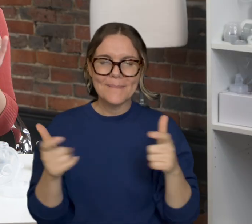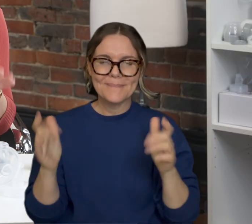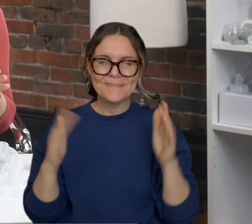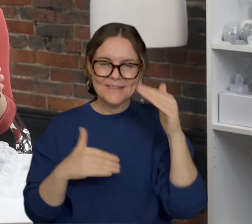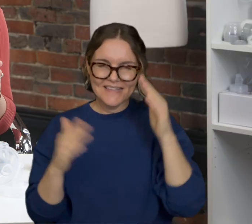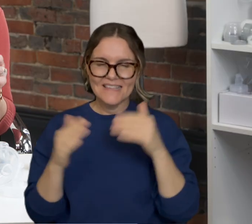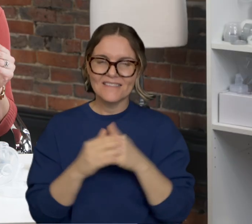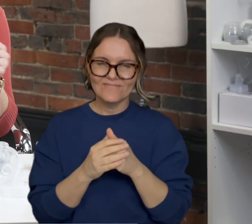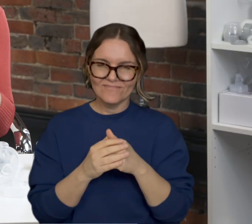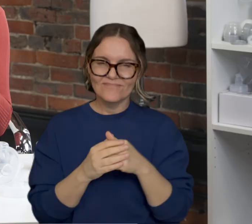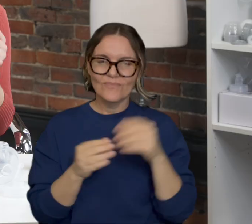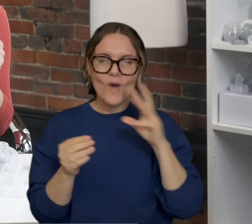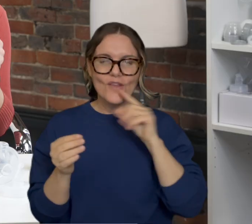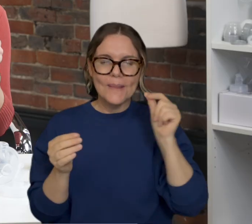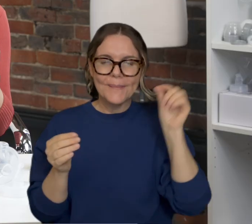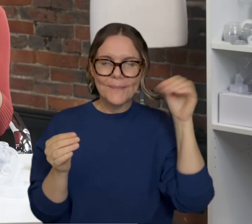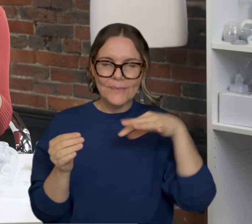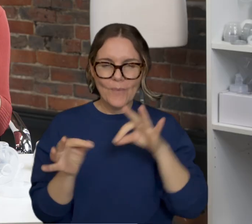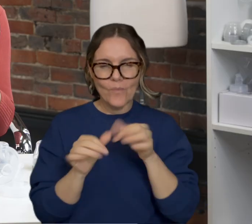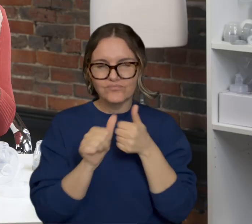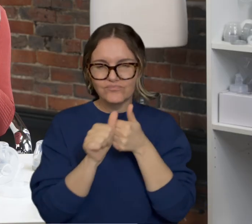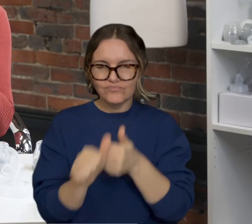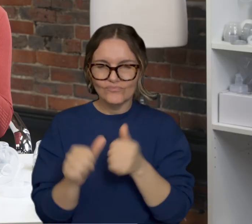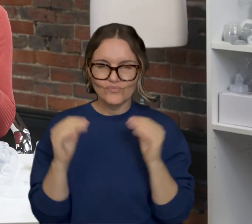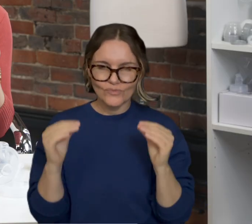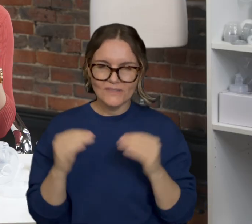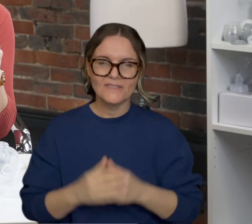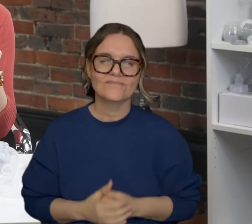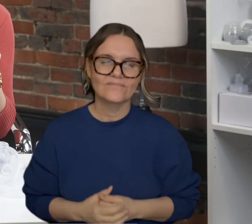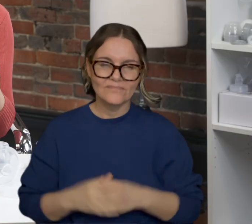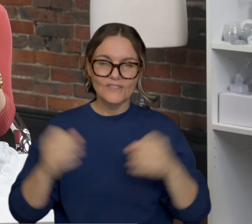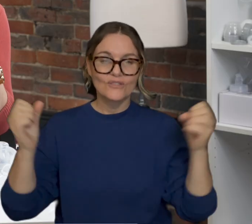so micro steam bags look like large sandwich baggies you put your clean separated Parts in